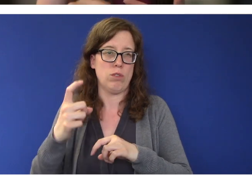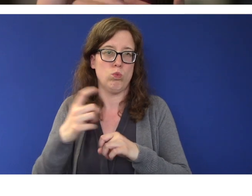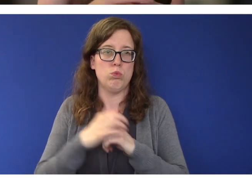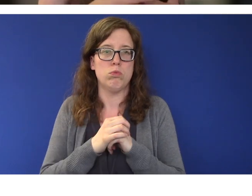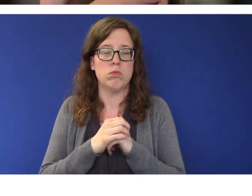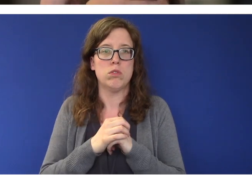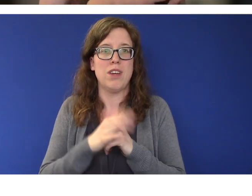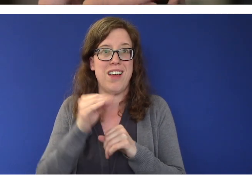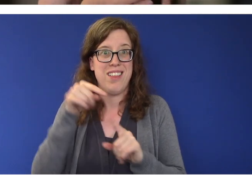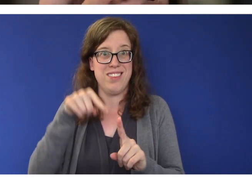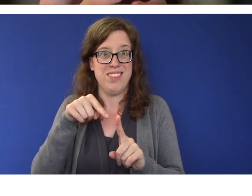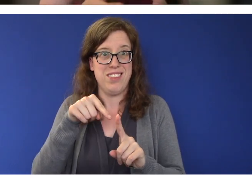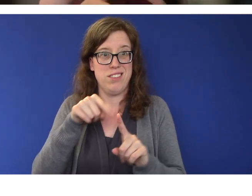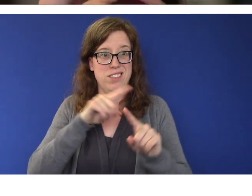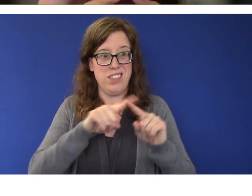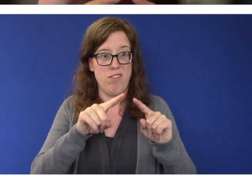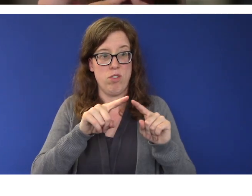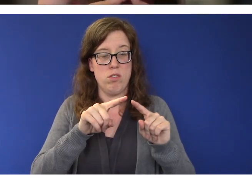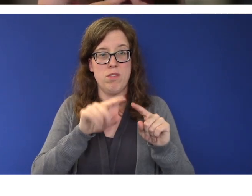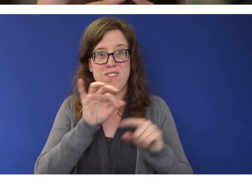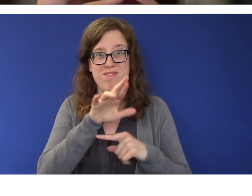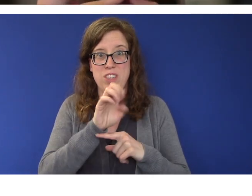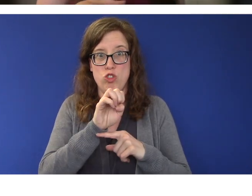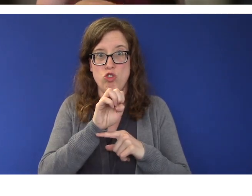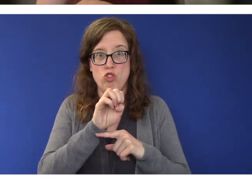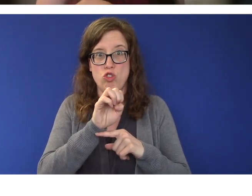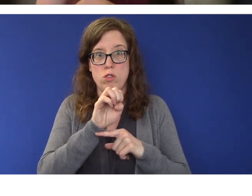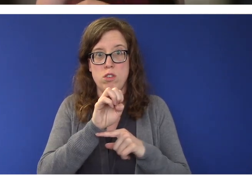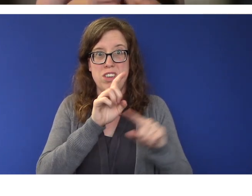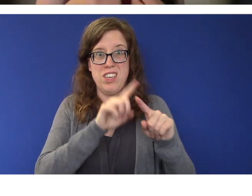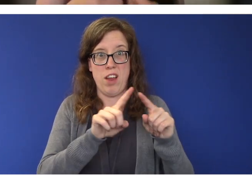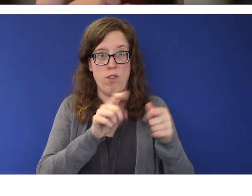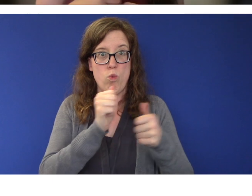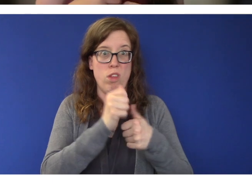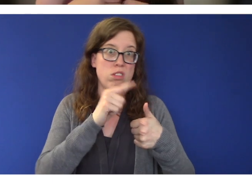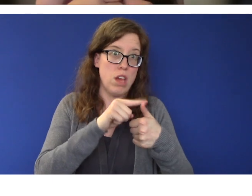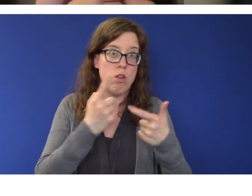and the impact that this combination of features can have on a child with